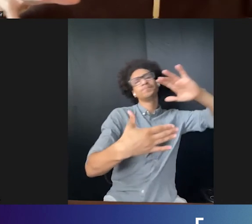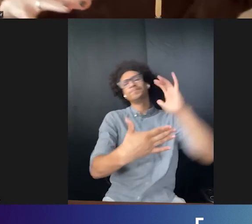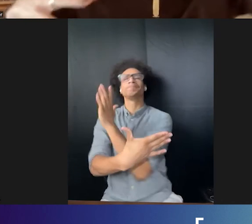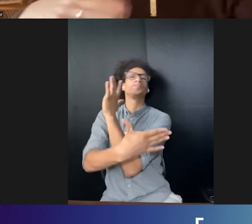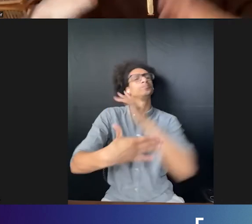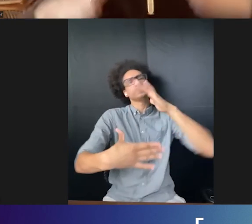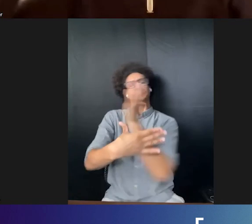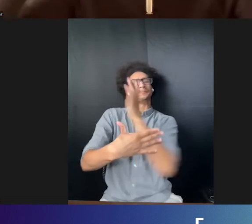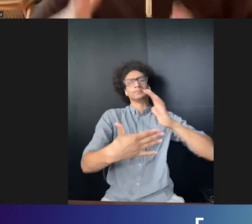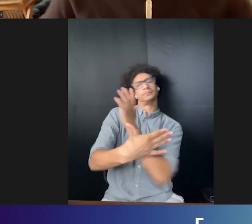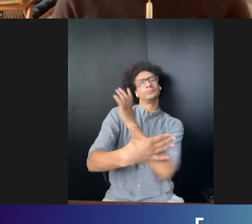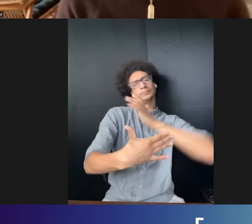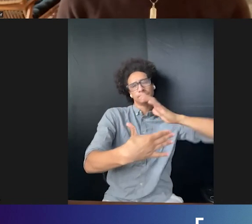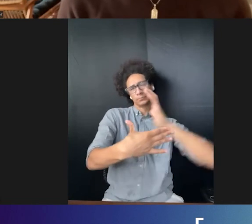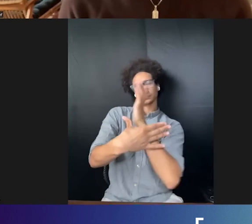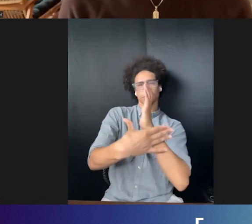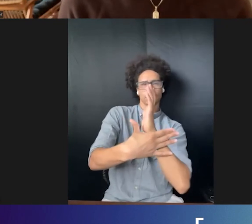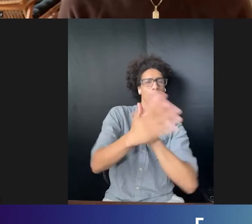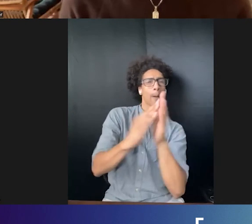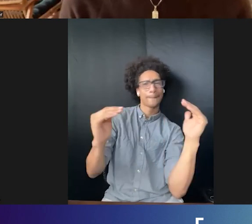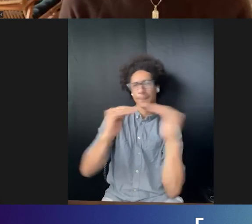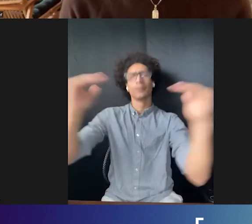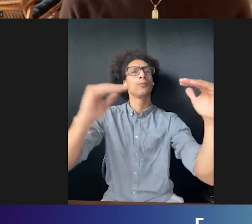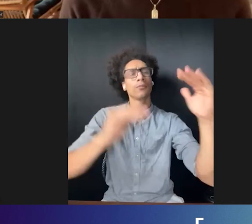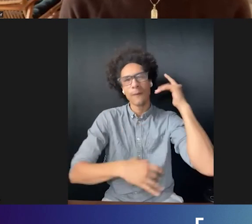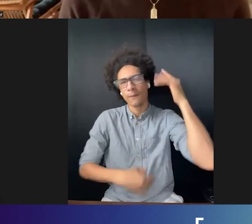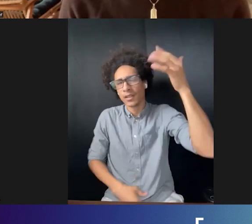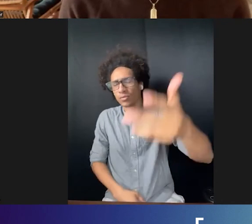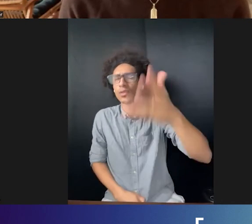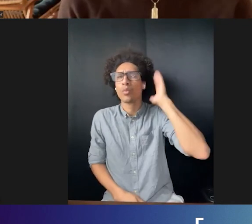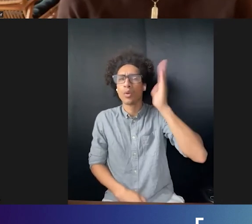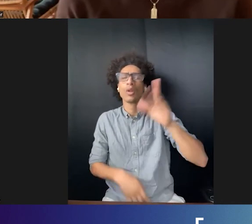you know, as you said, the consolidation of some of these platforms and buyers. And I, I don't know.